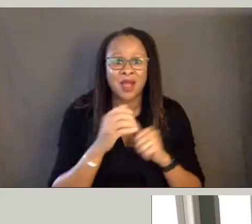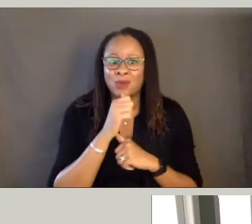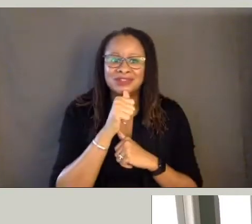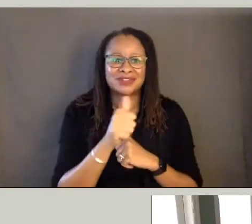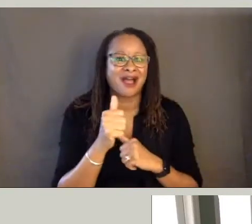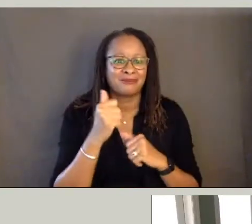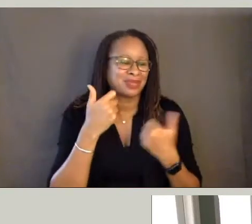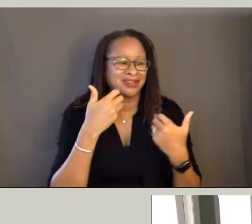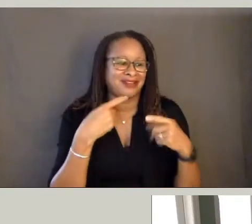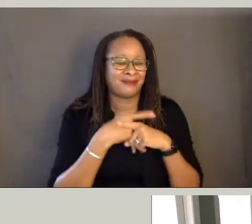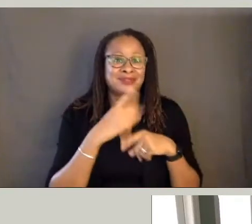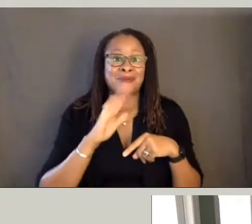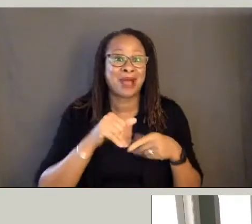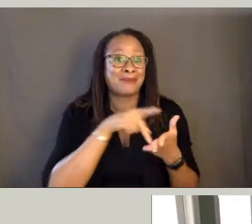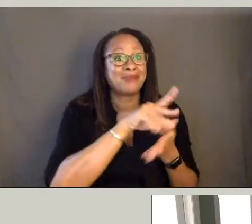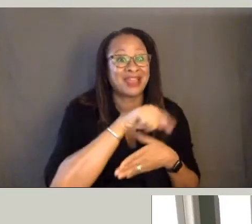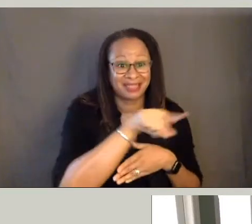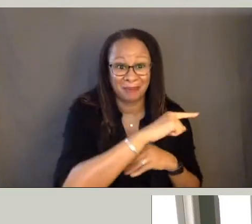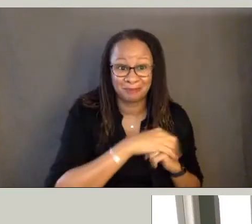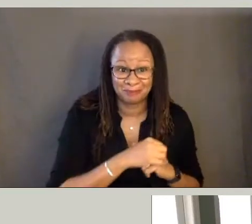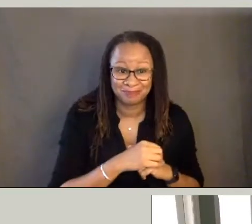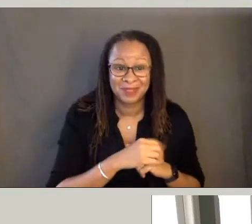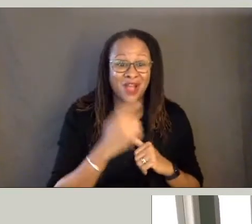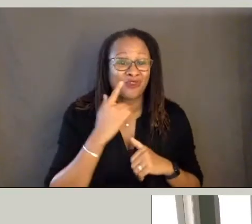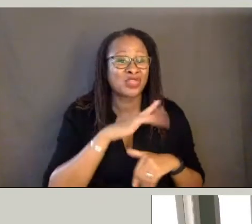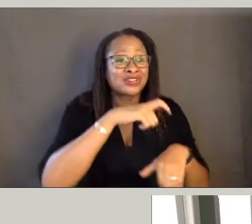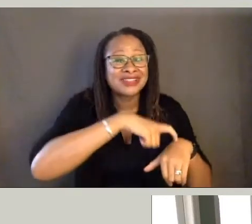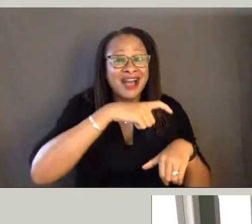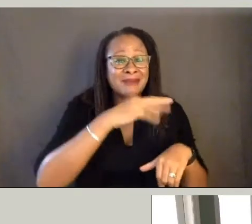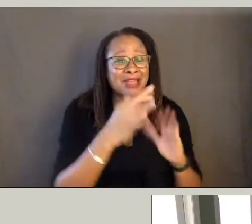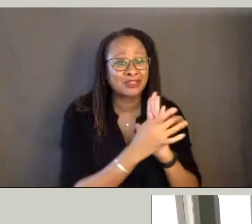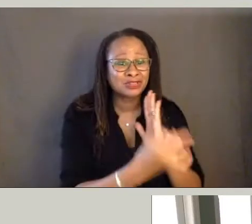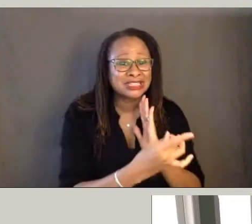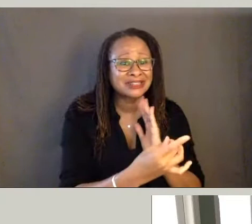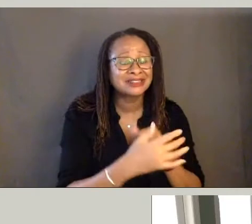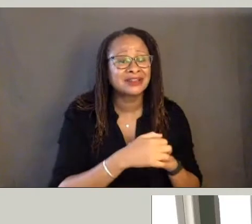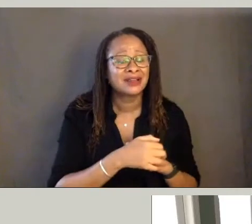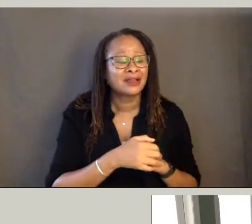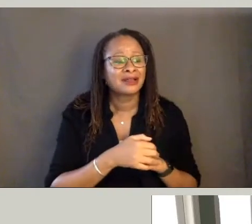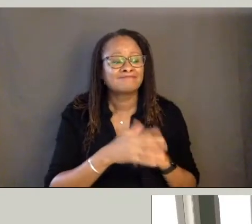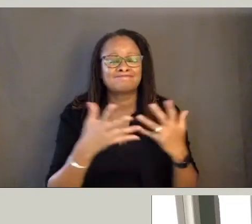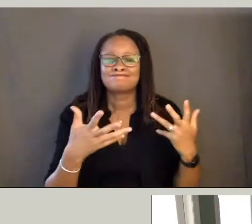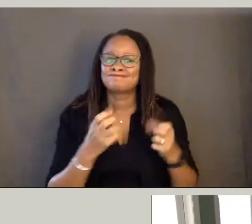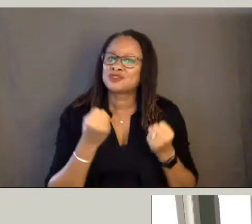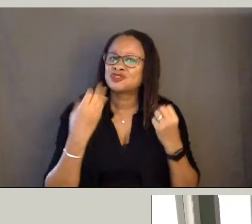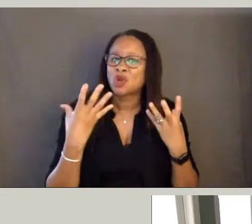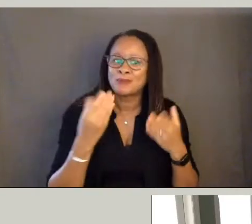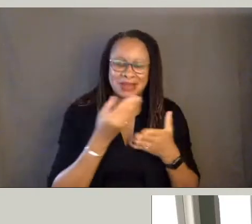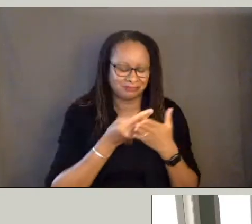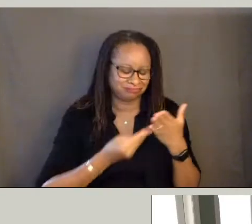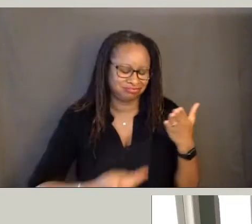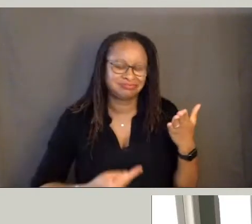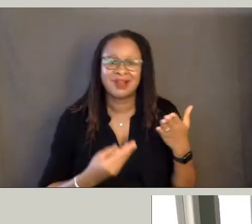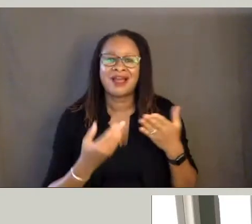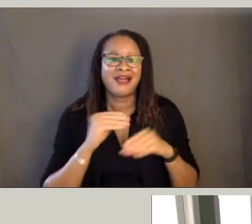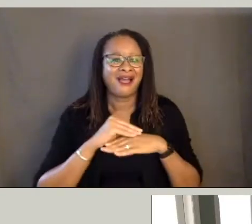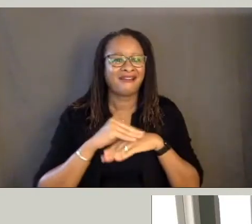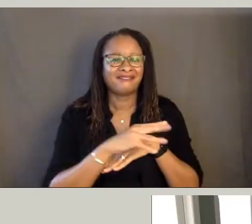by compensating them for their time and expertise. There are so many factors that influence what our protagonists say and do